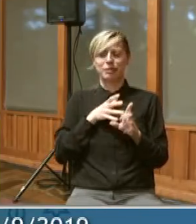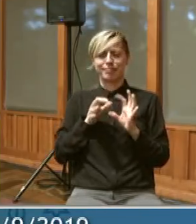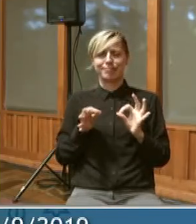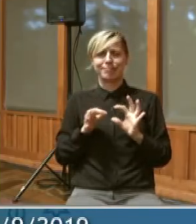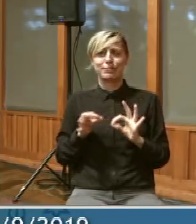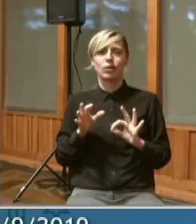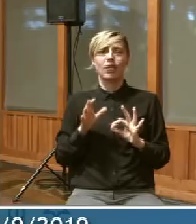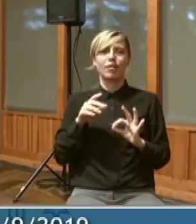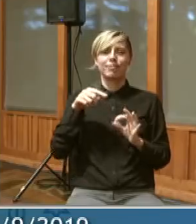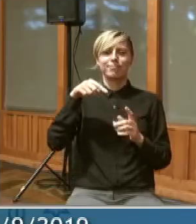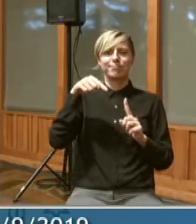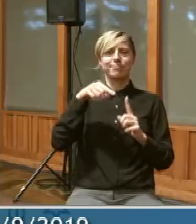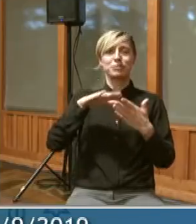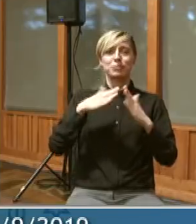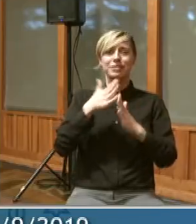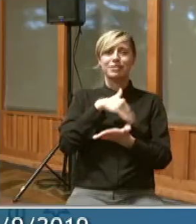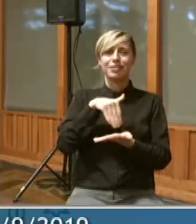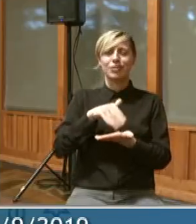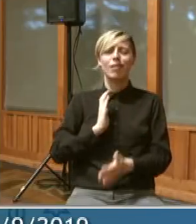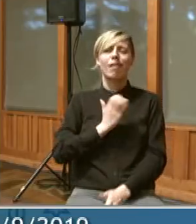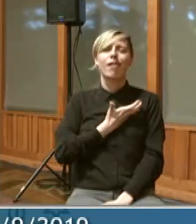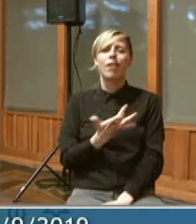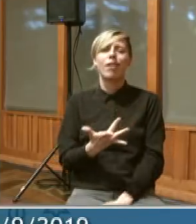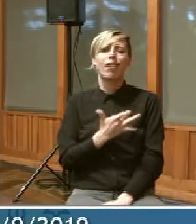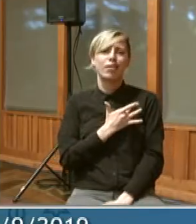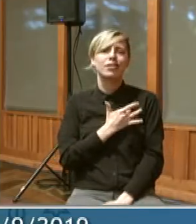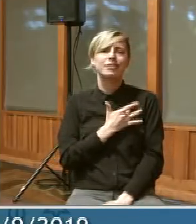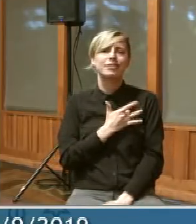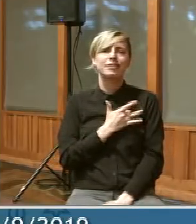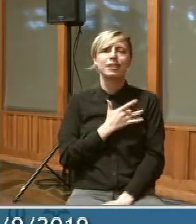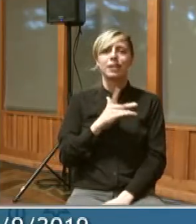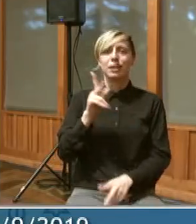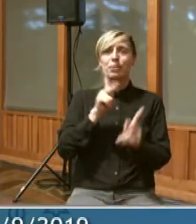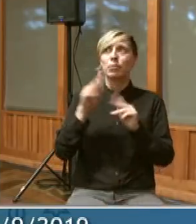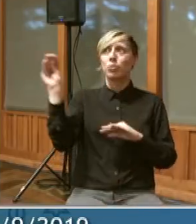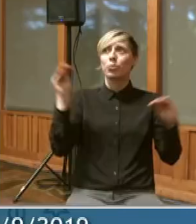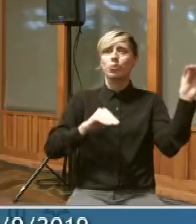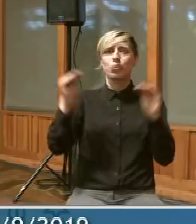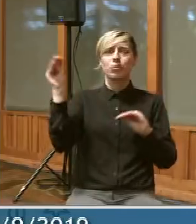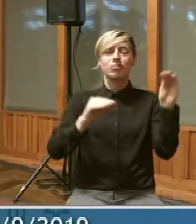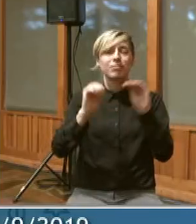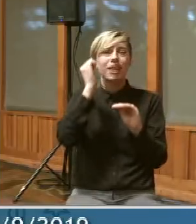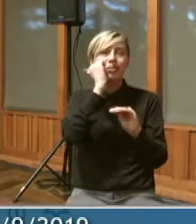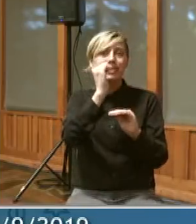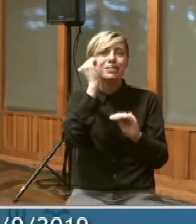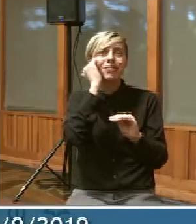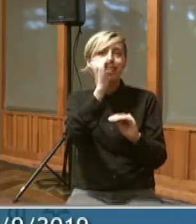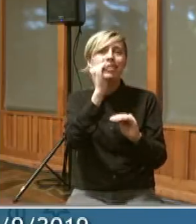TO ALSO LIKE SO MANY PEOPLE HAVE PASSIONATELY TALKED ABOUT THE HEART OF PORTLAND. WE HAVE PEOPLE MOVING HERE I EVERY DAY. THE REASON IS BECAUSE OF